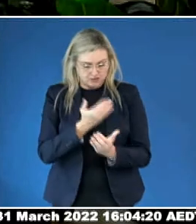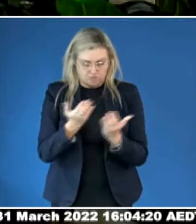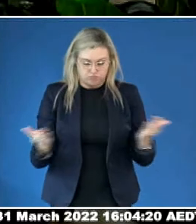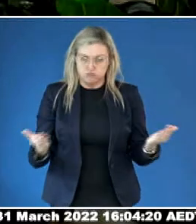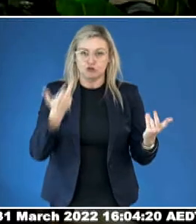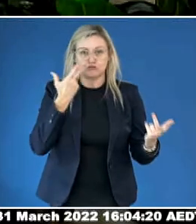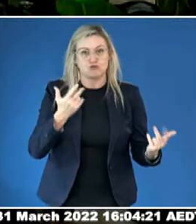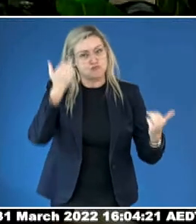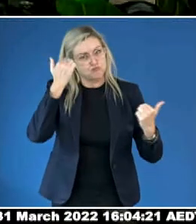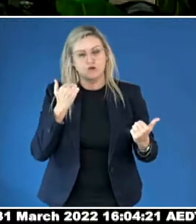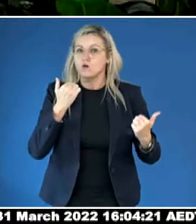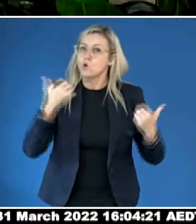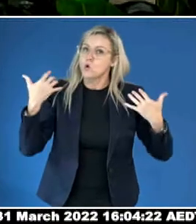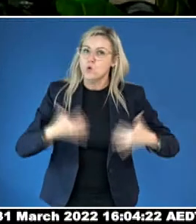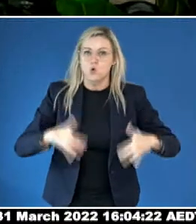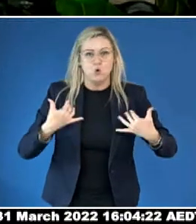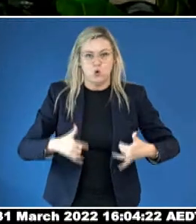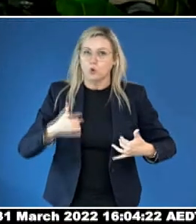We have drawn on these stories in the recommendations we have developed.